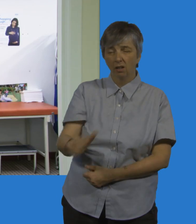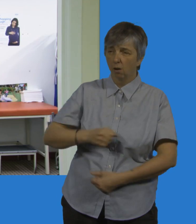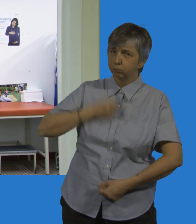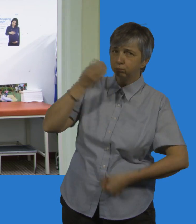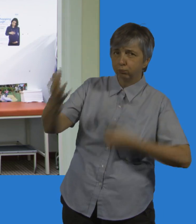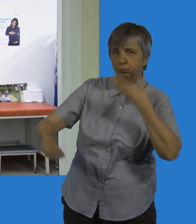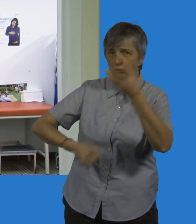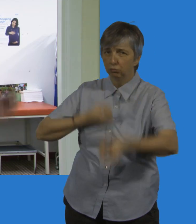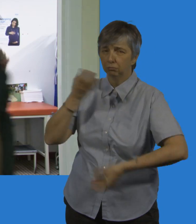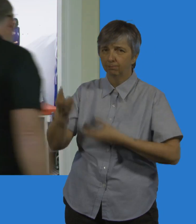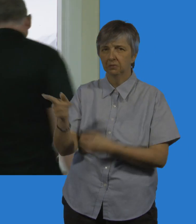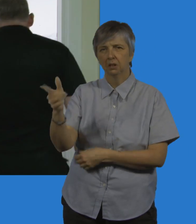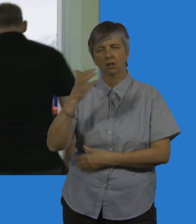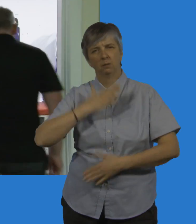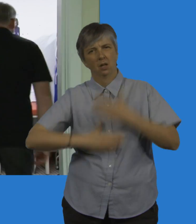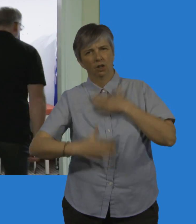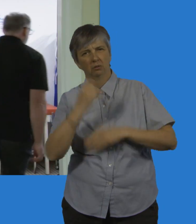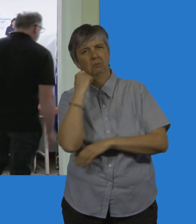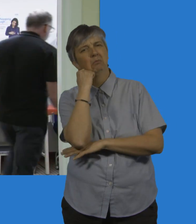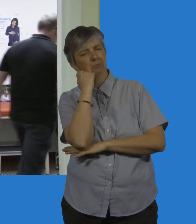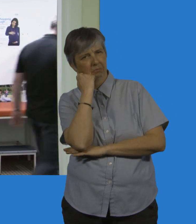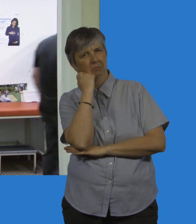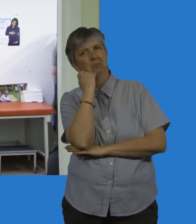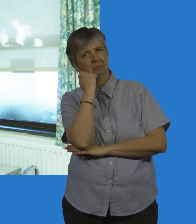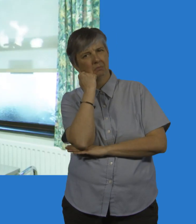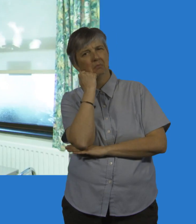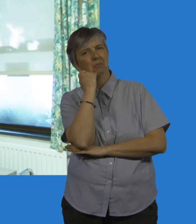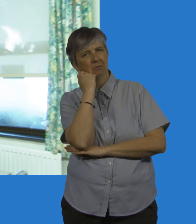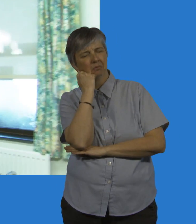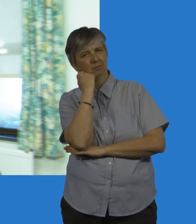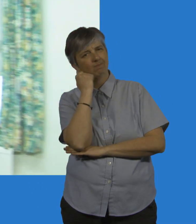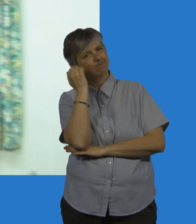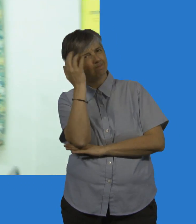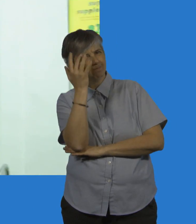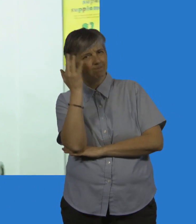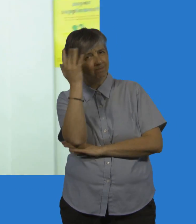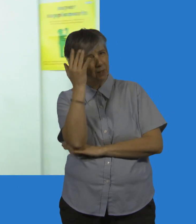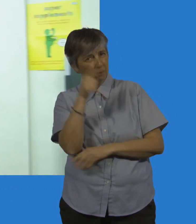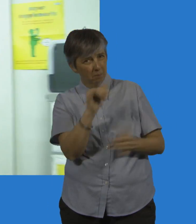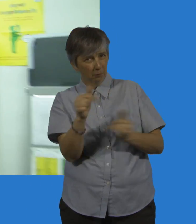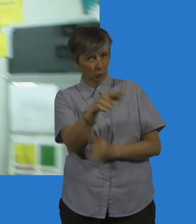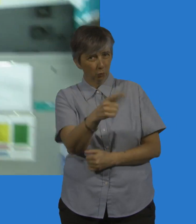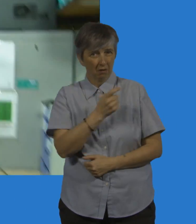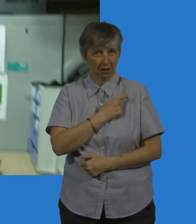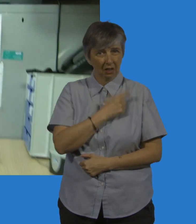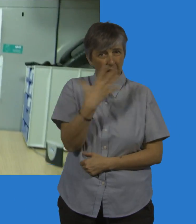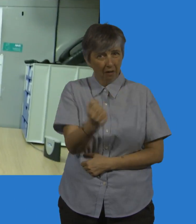me had I considered that I might potentially be feeling some sort of anxiety with everything